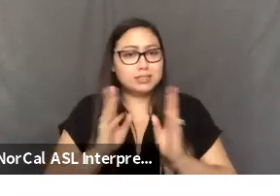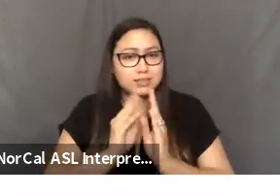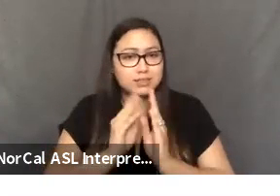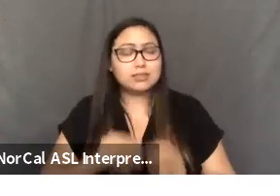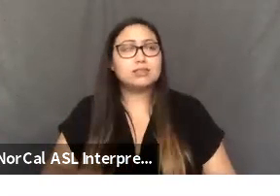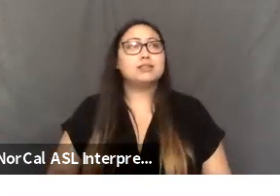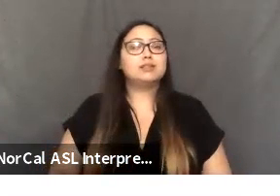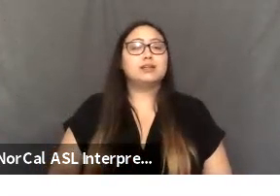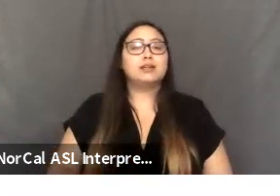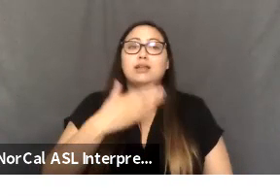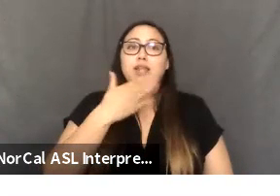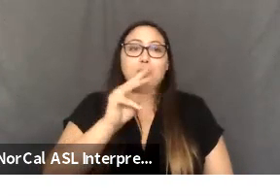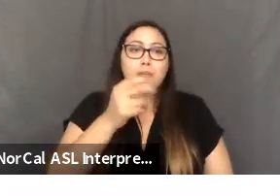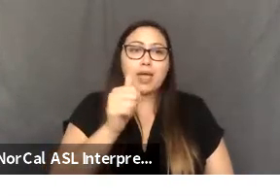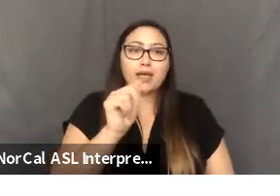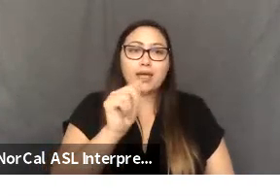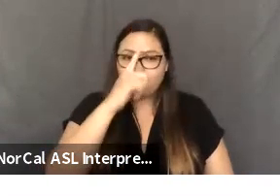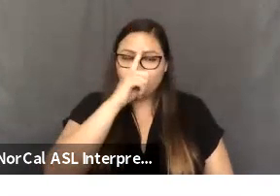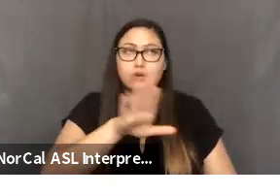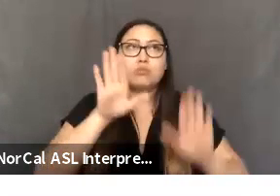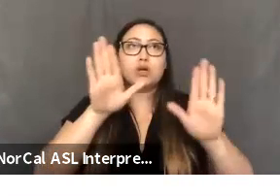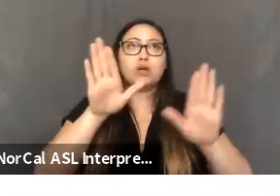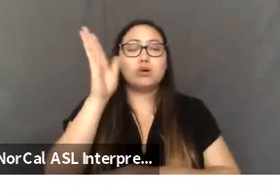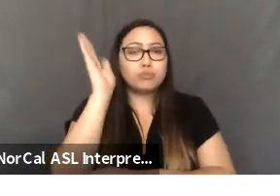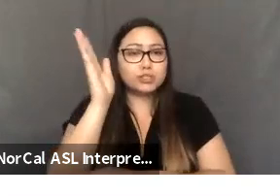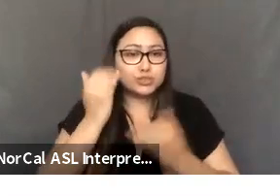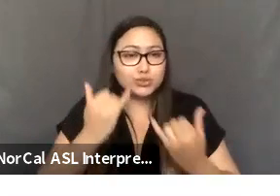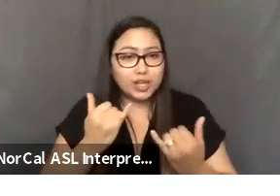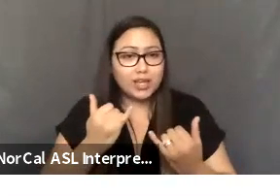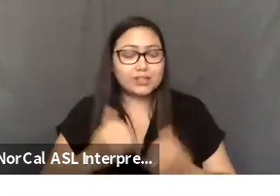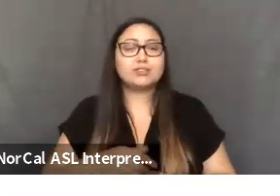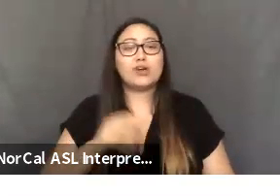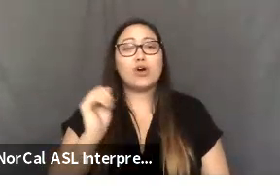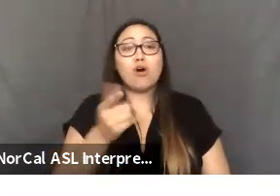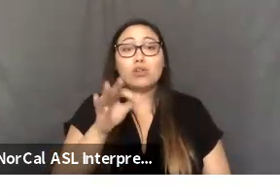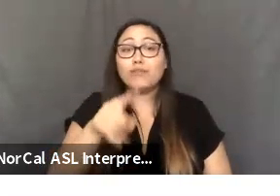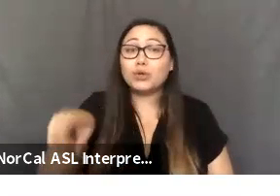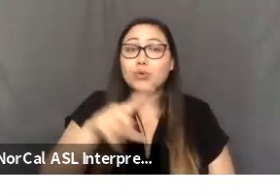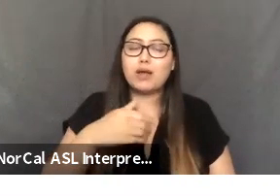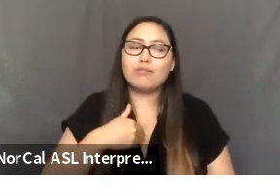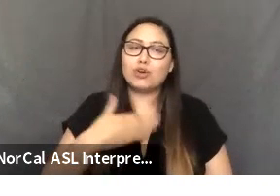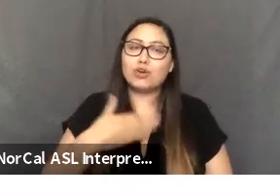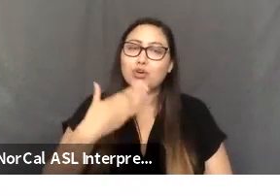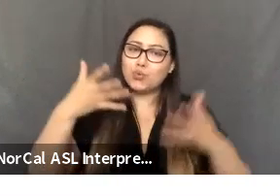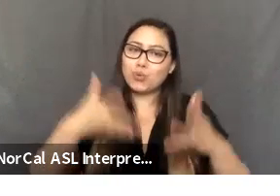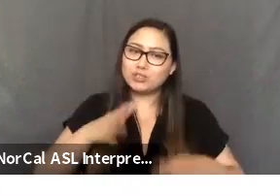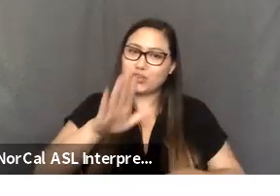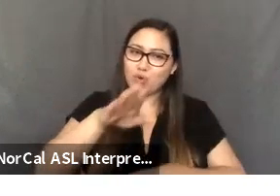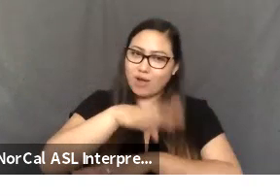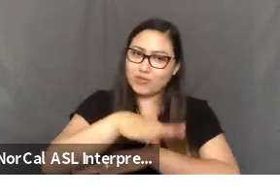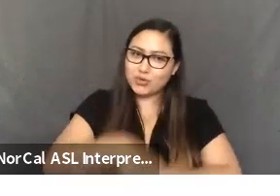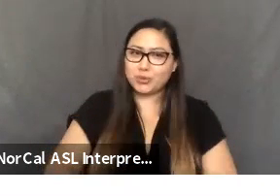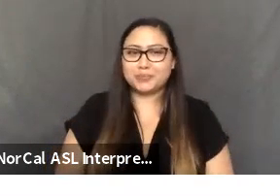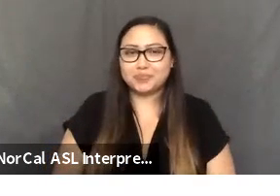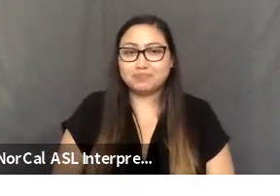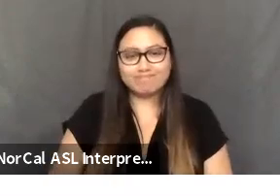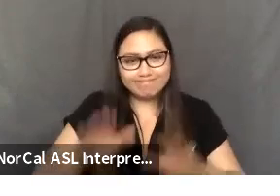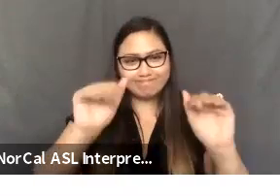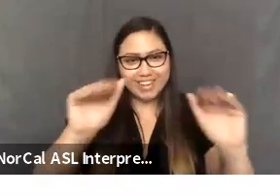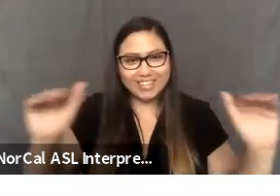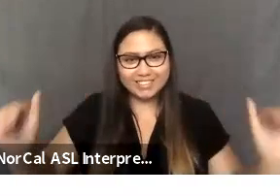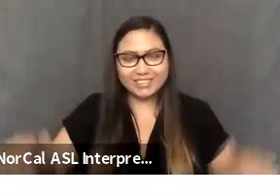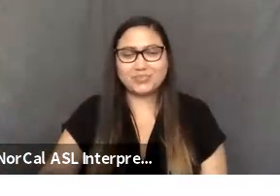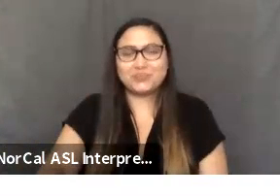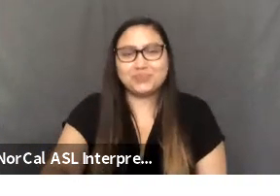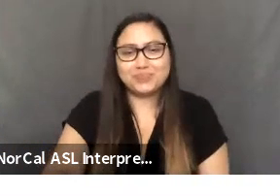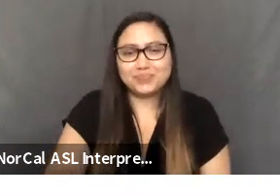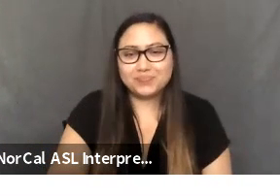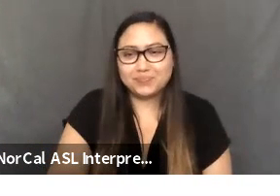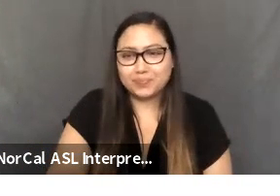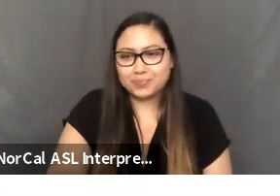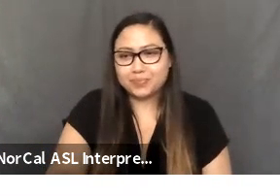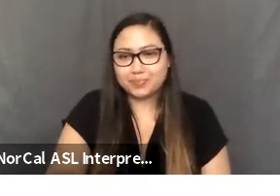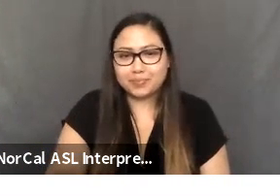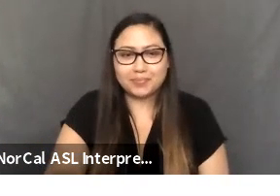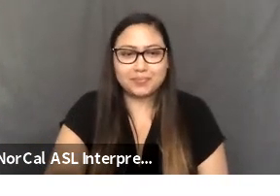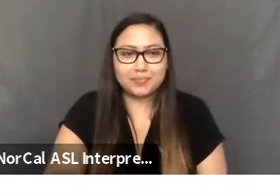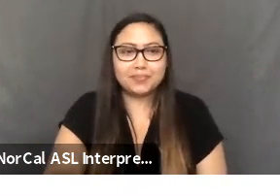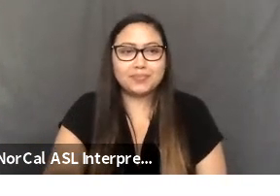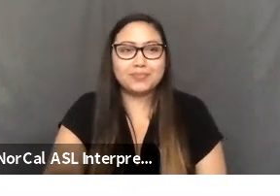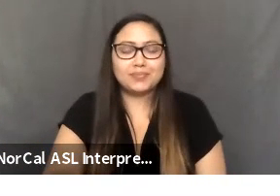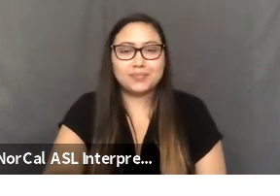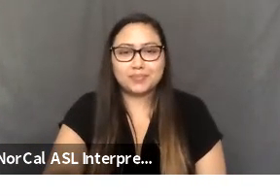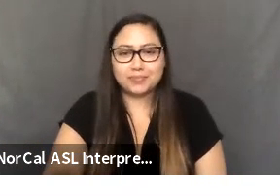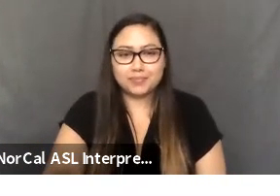great presentation today. And to all of you, have a good rest of your afternoon! Bye bye!